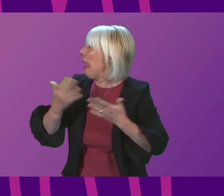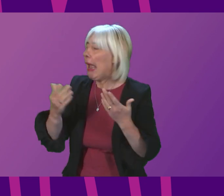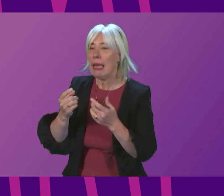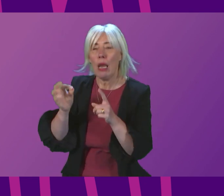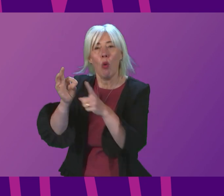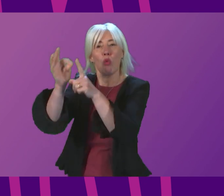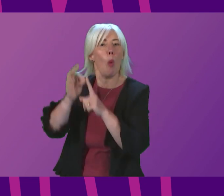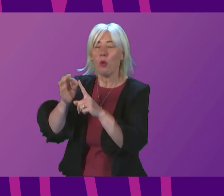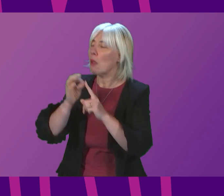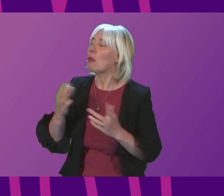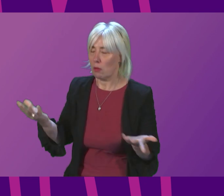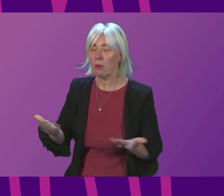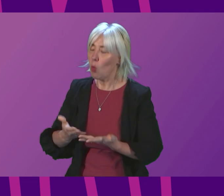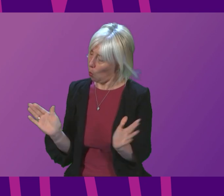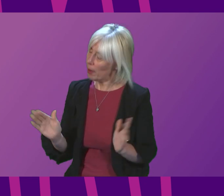that are put forward on the issue.